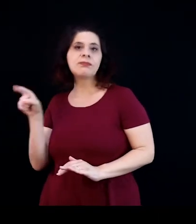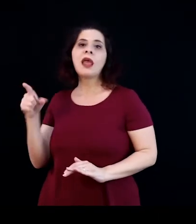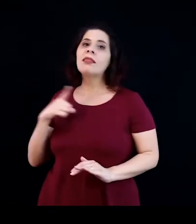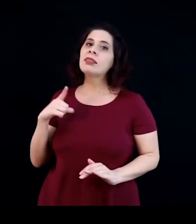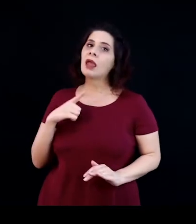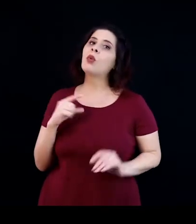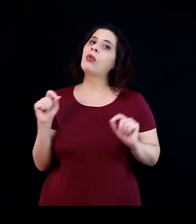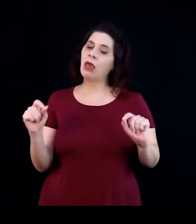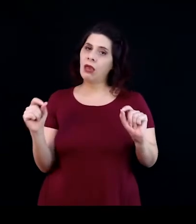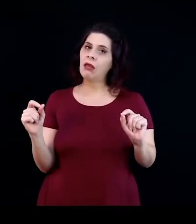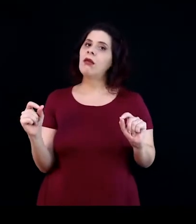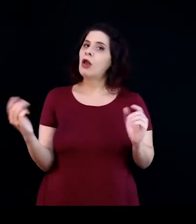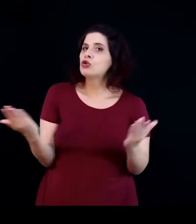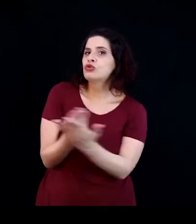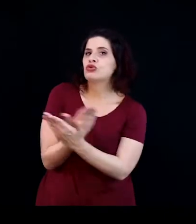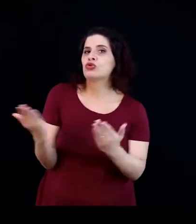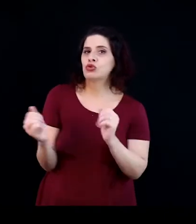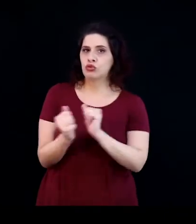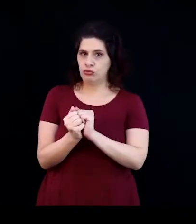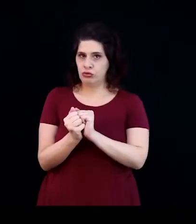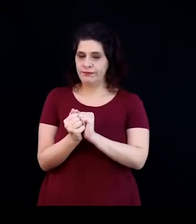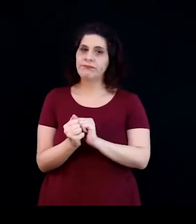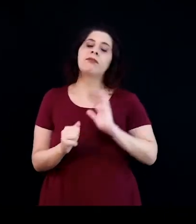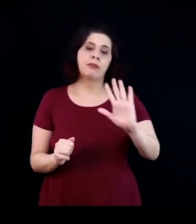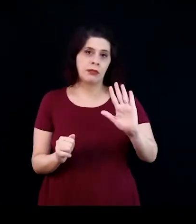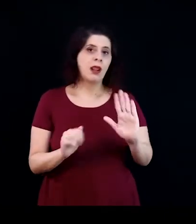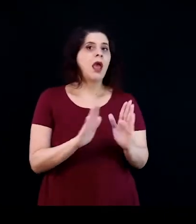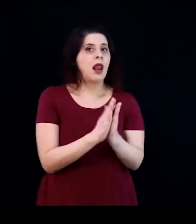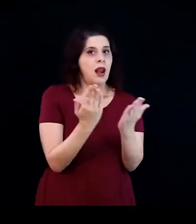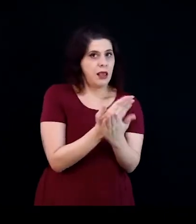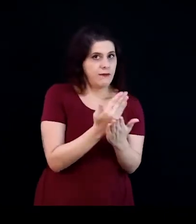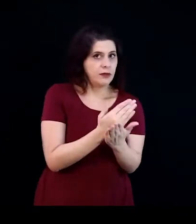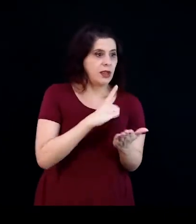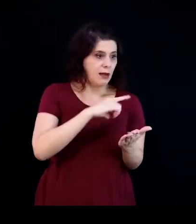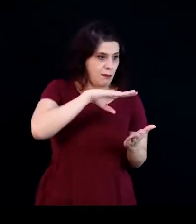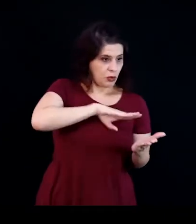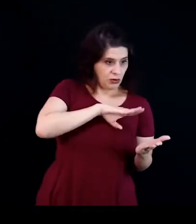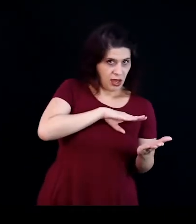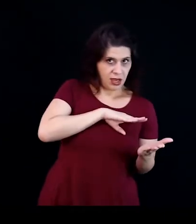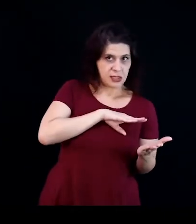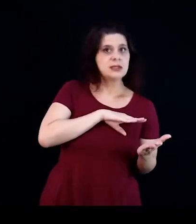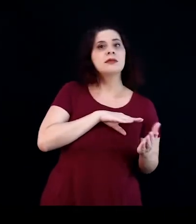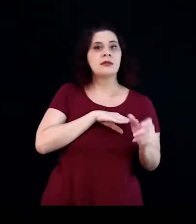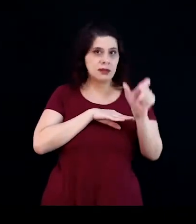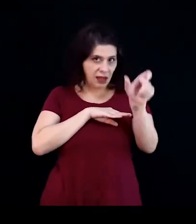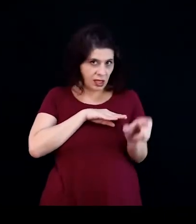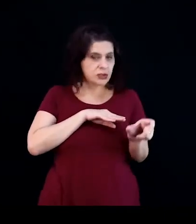There are the songs in Portuguese and translated into English,